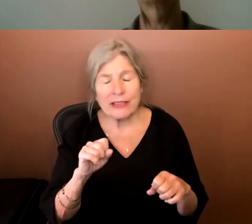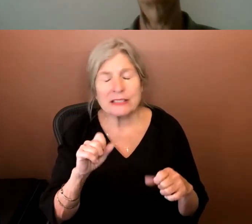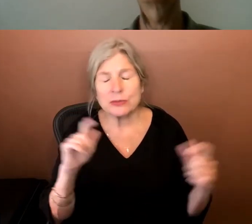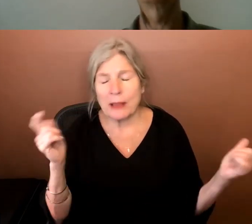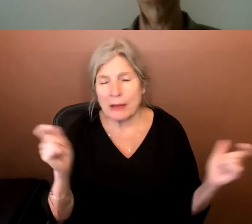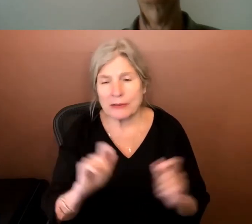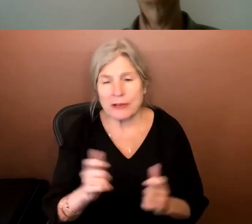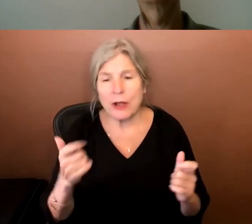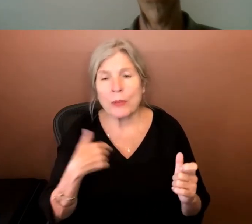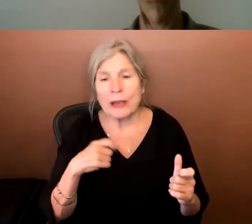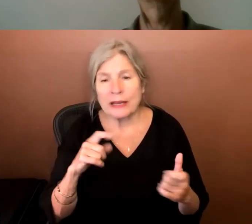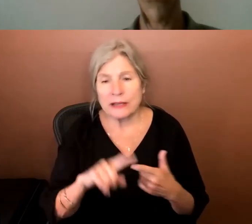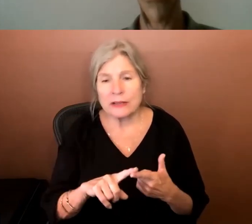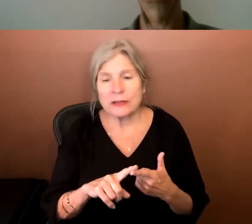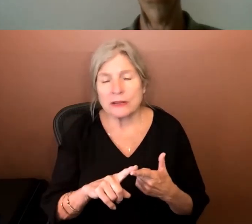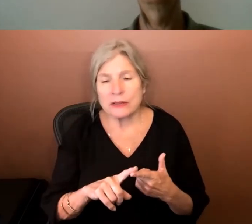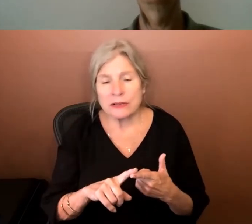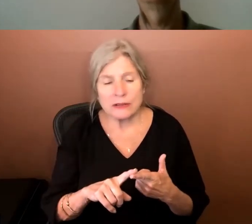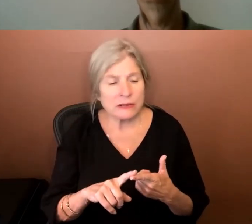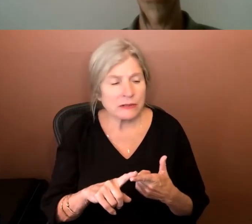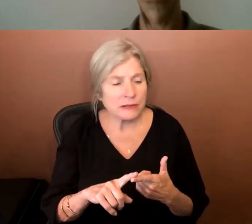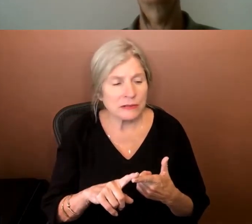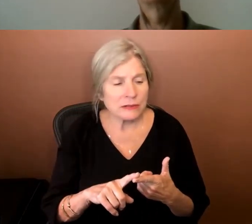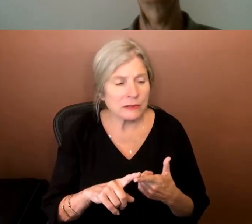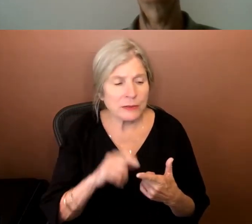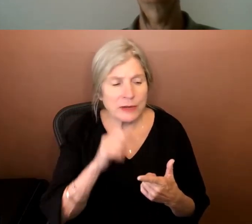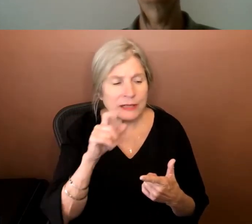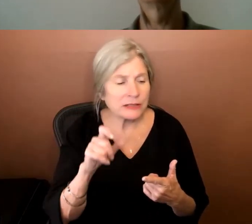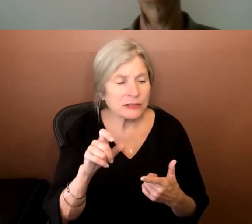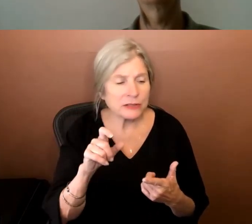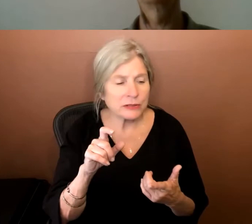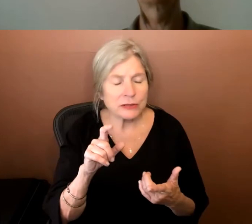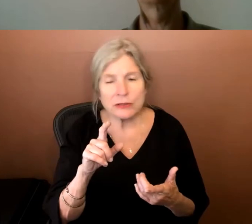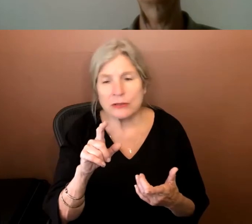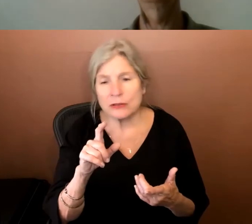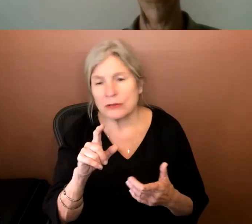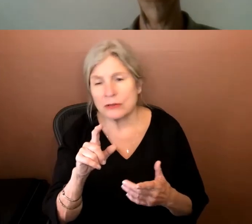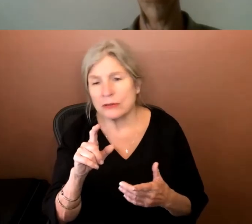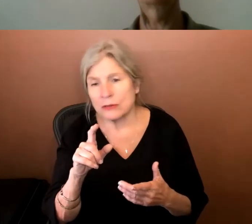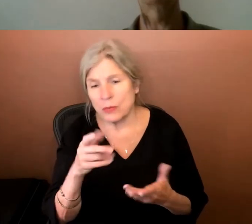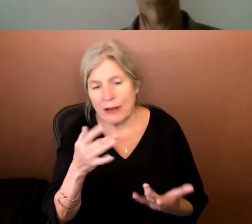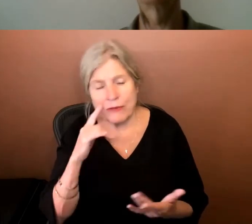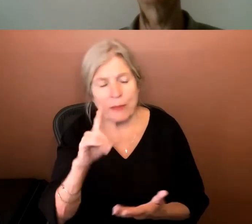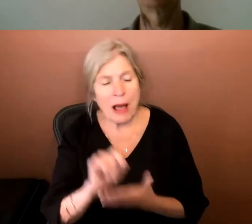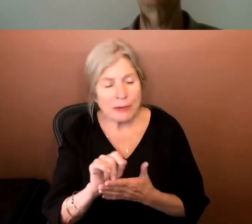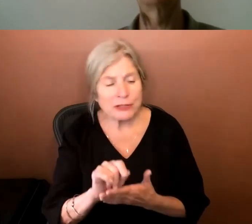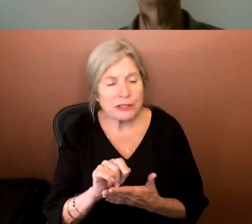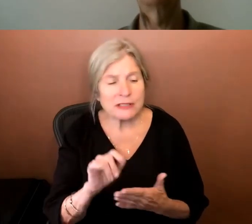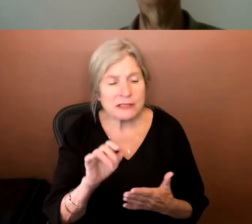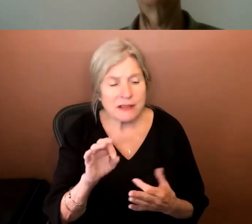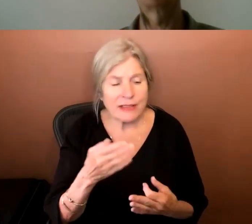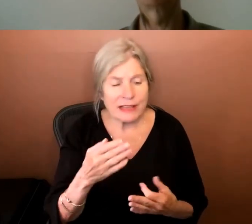publishers to publish representations of comics that can be converted into multiple modalities.